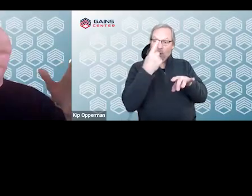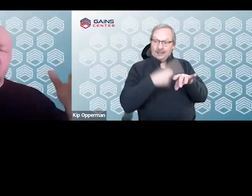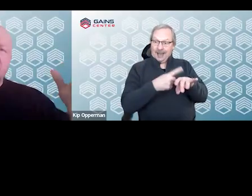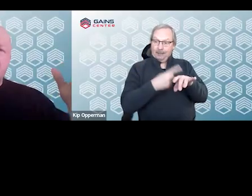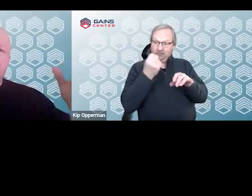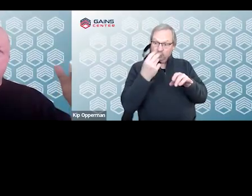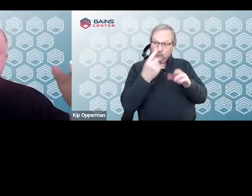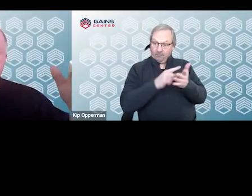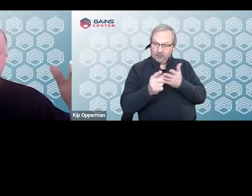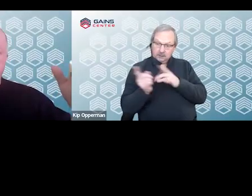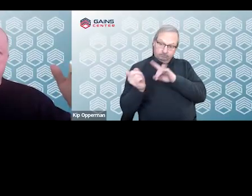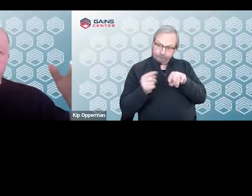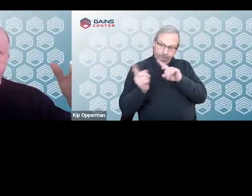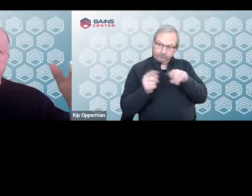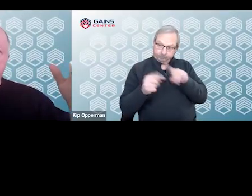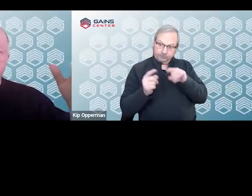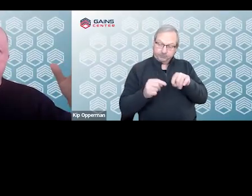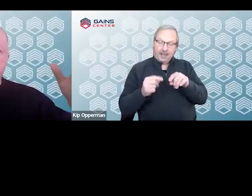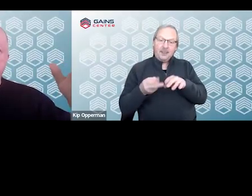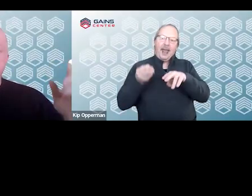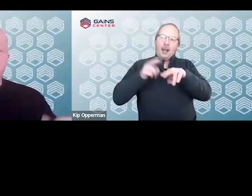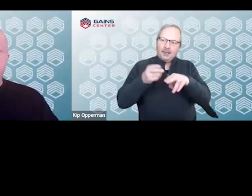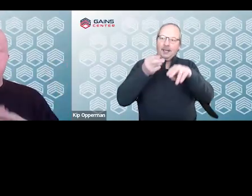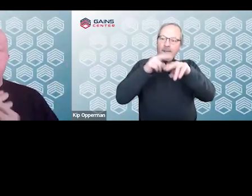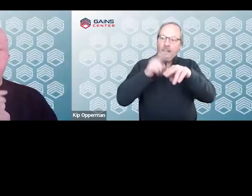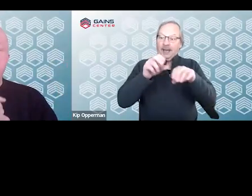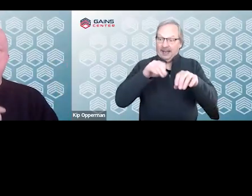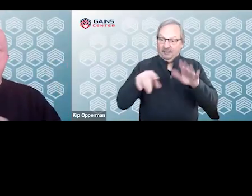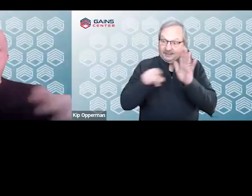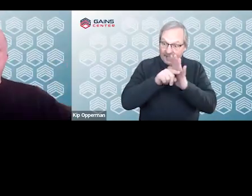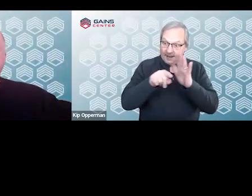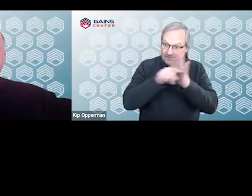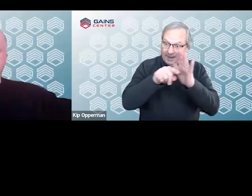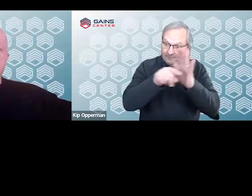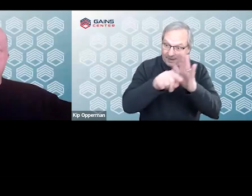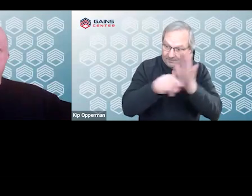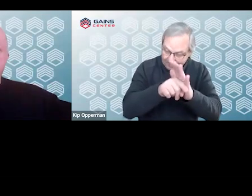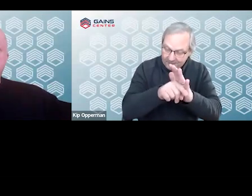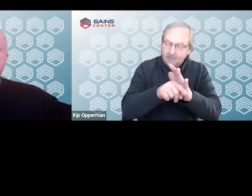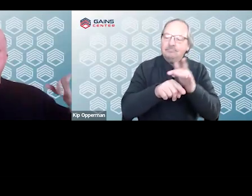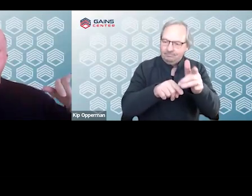if they give consecutive negative urine tests. They get to end of 12 weeks,